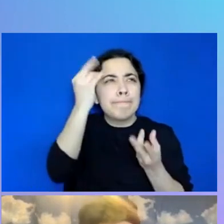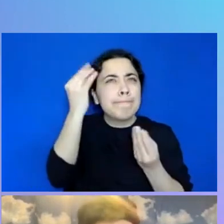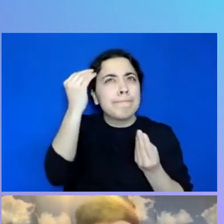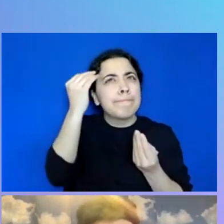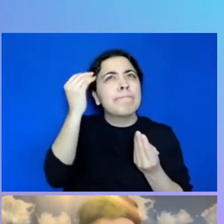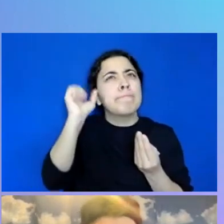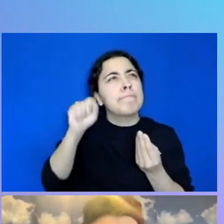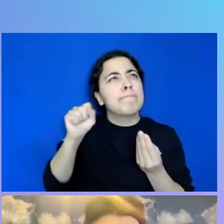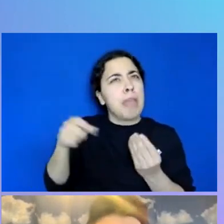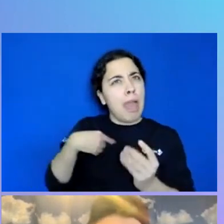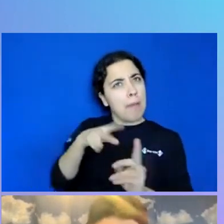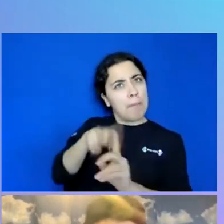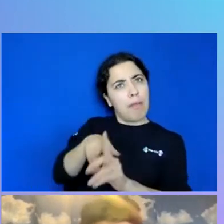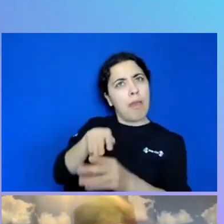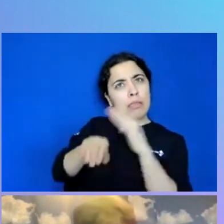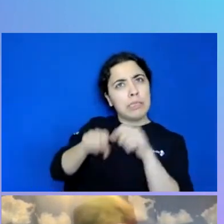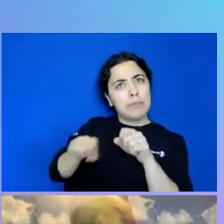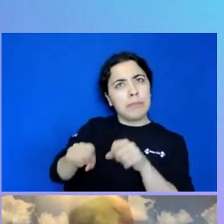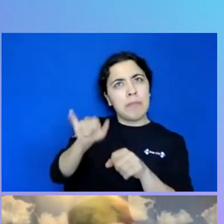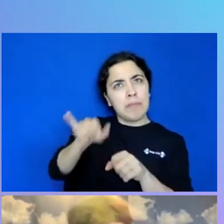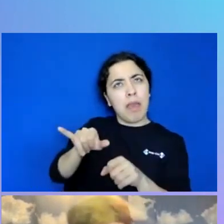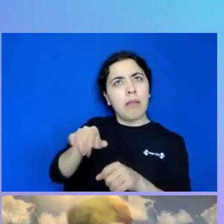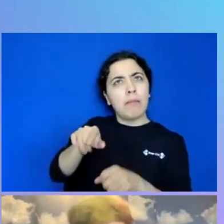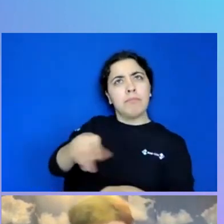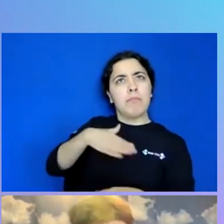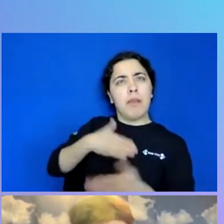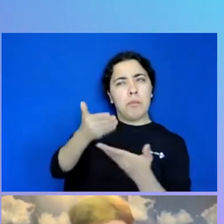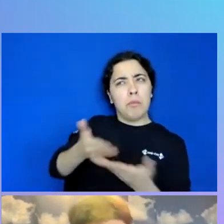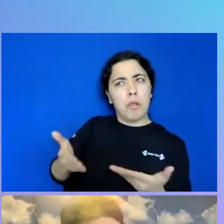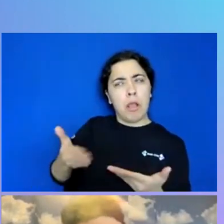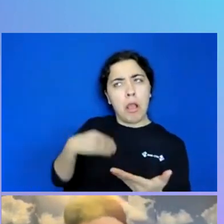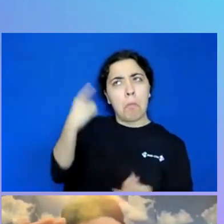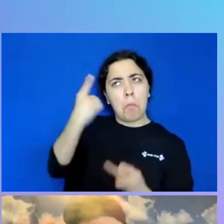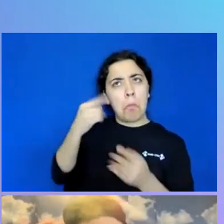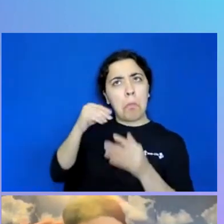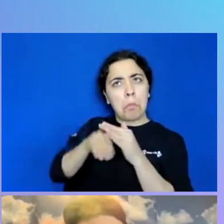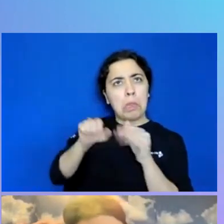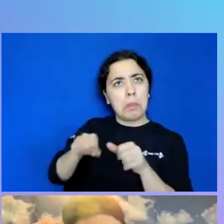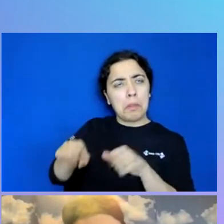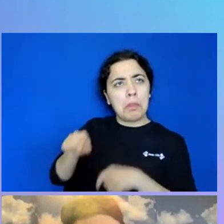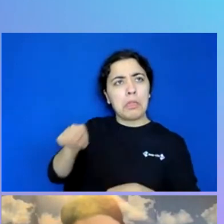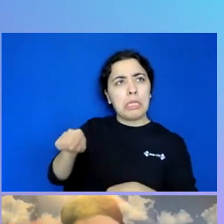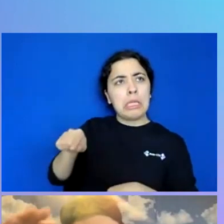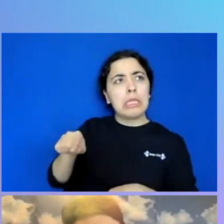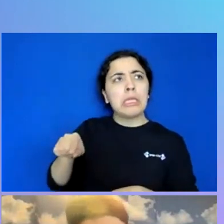apply to, to product or to have